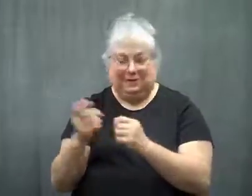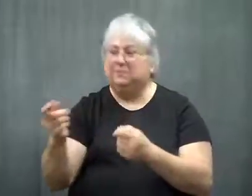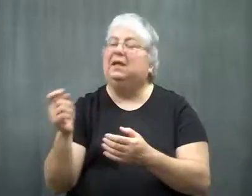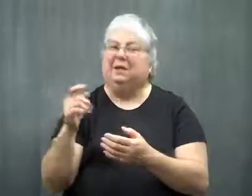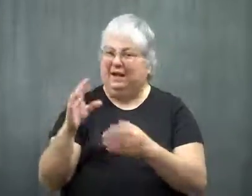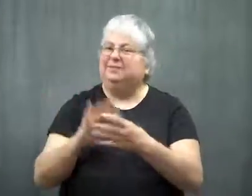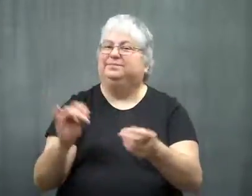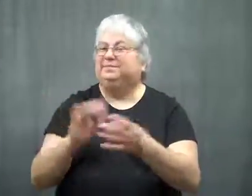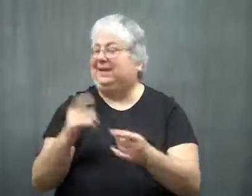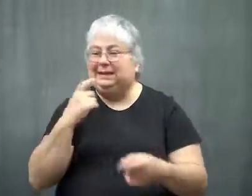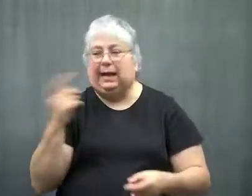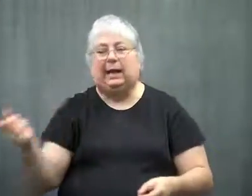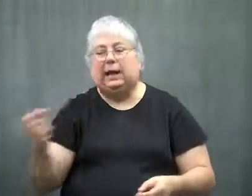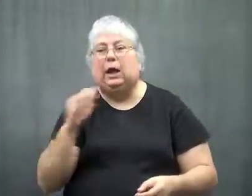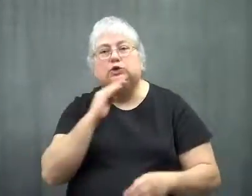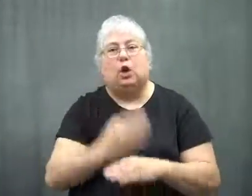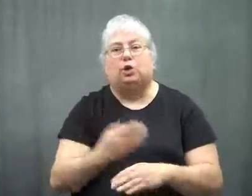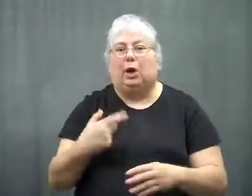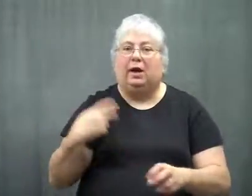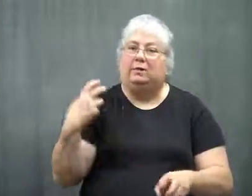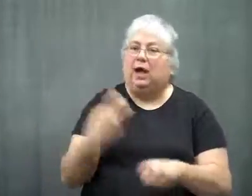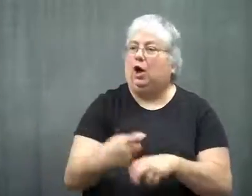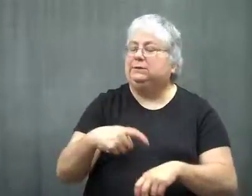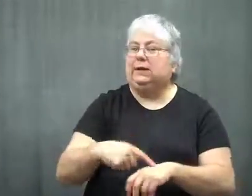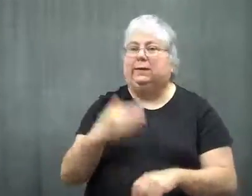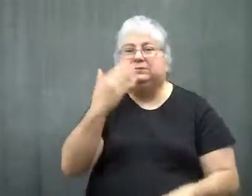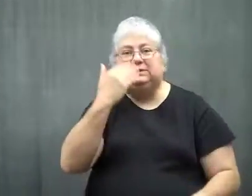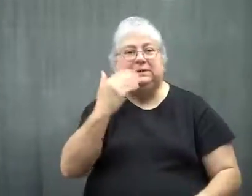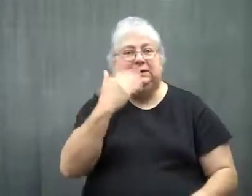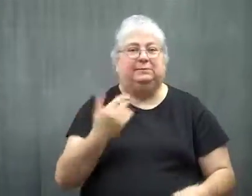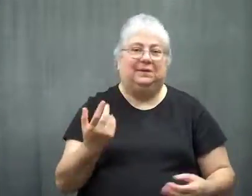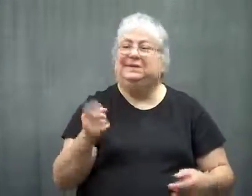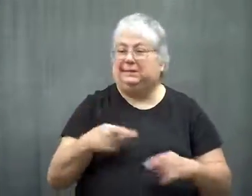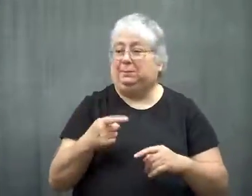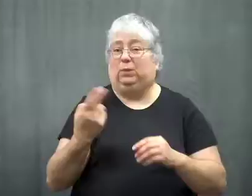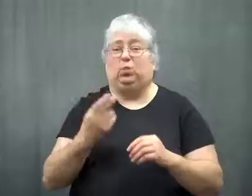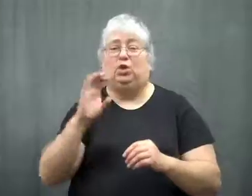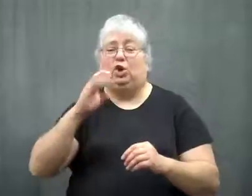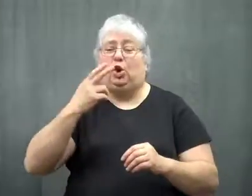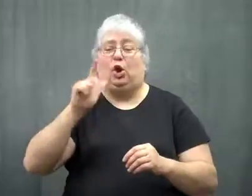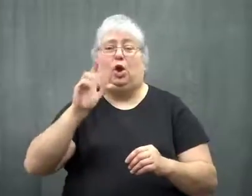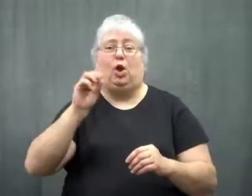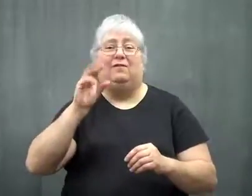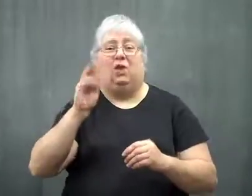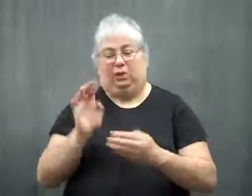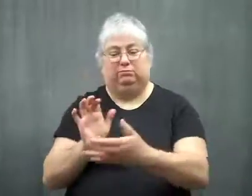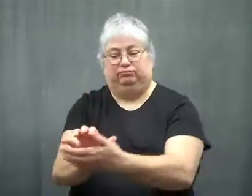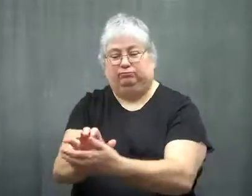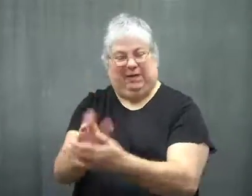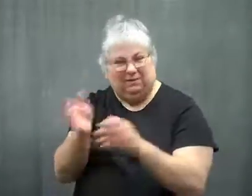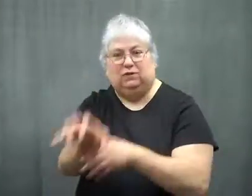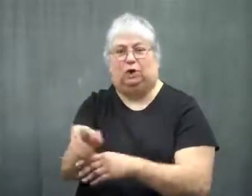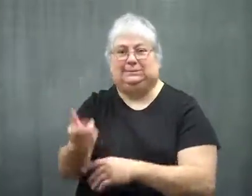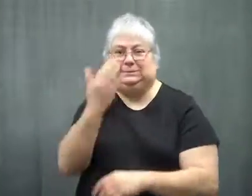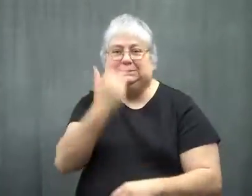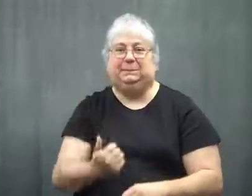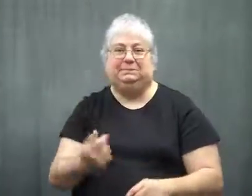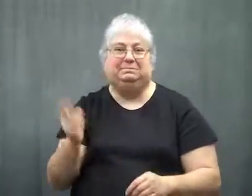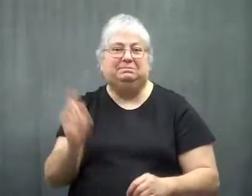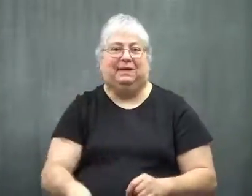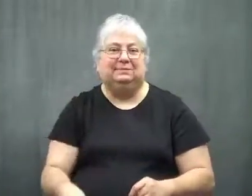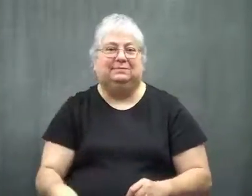She said Caylee often couldn't sleep, so she would use chloroform to make her sleep.